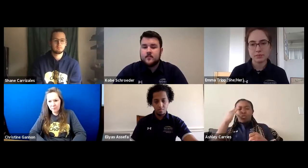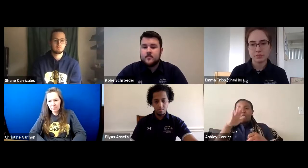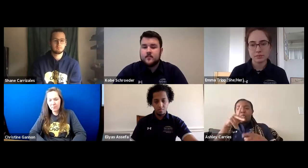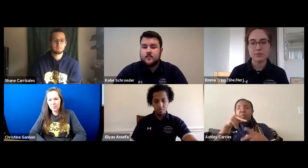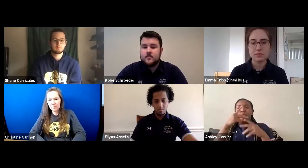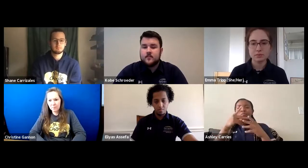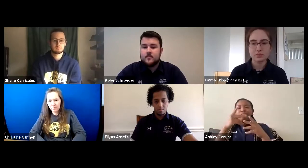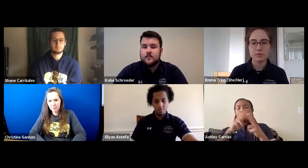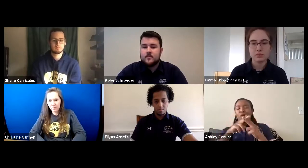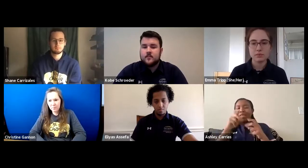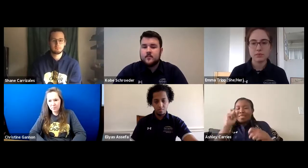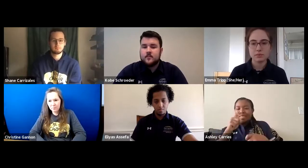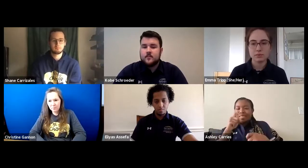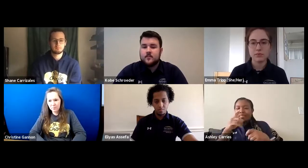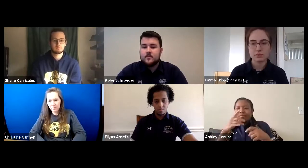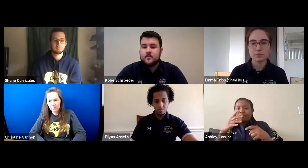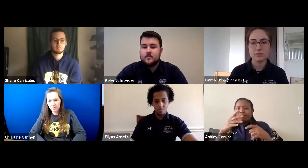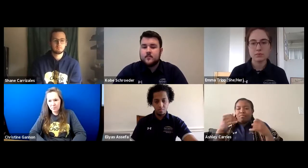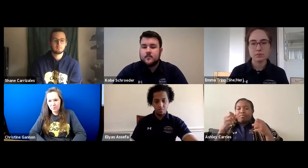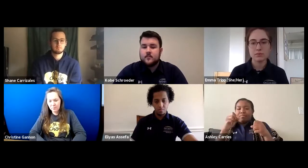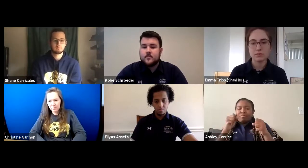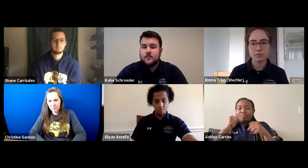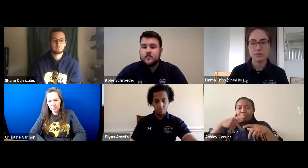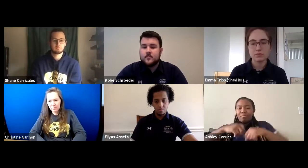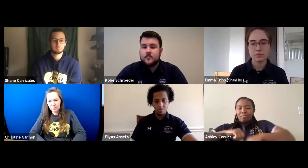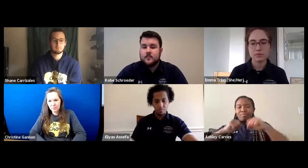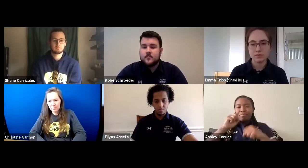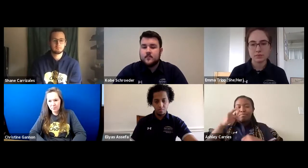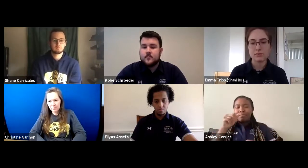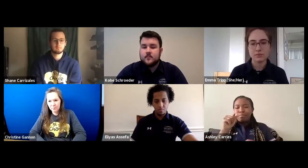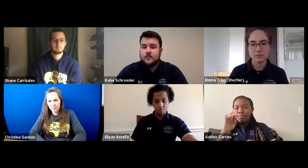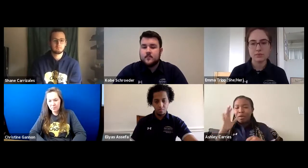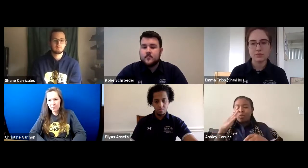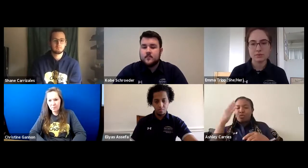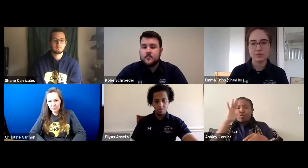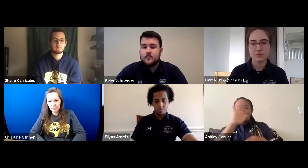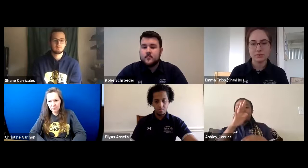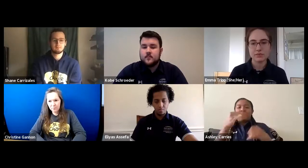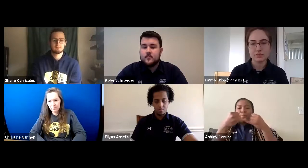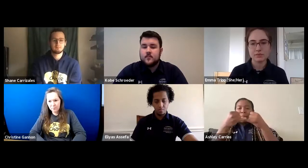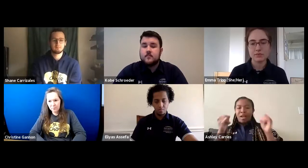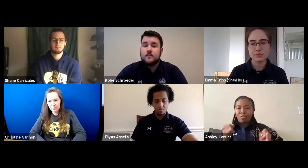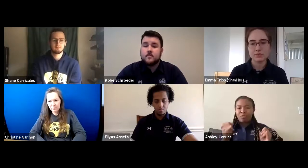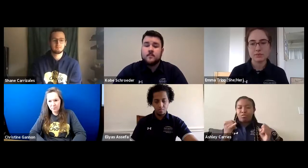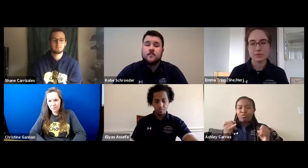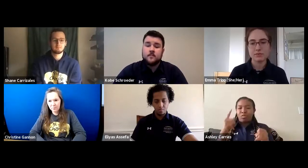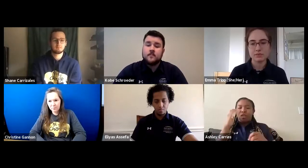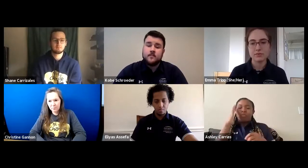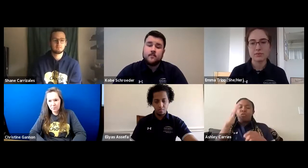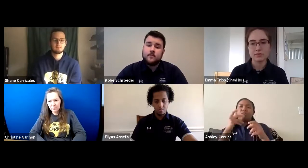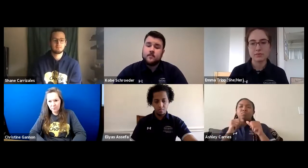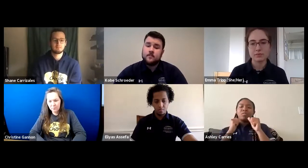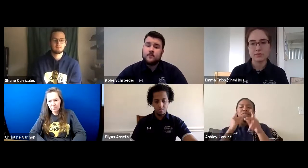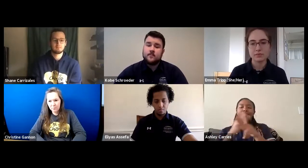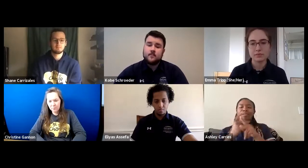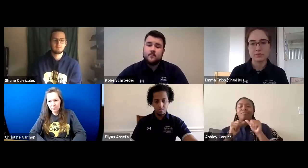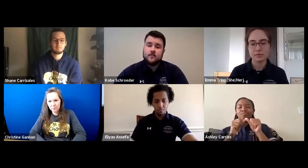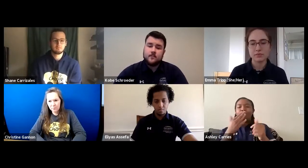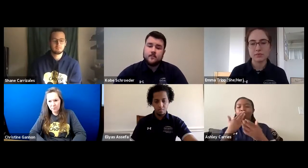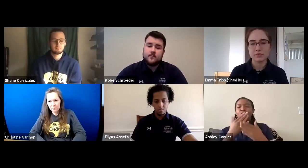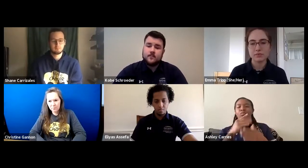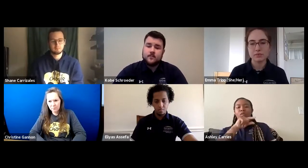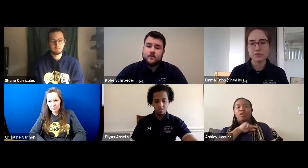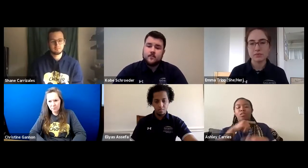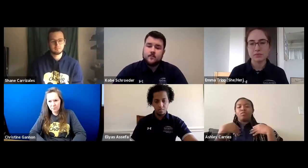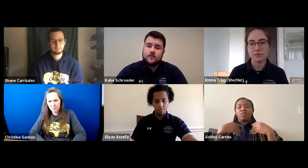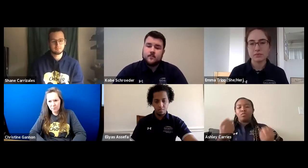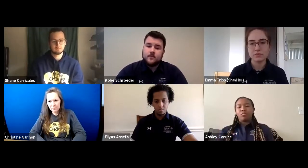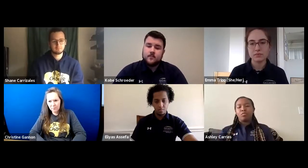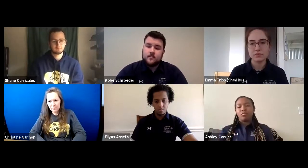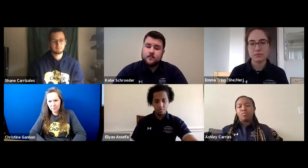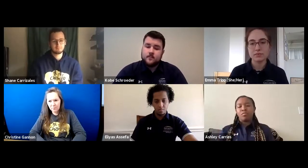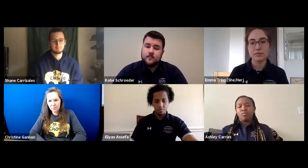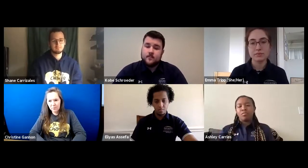but you know that the boundary is very firm and you know which will help continue the quality of the relationship